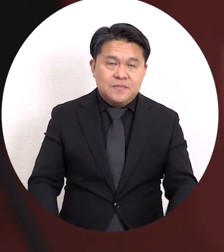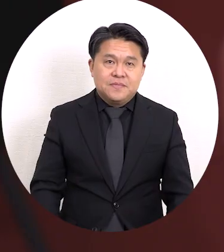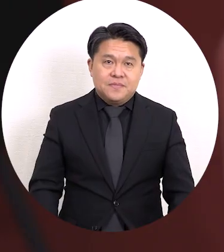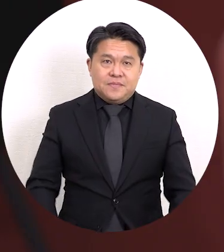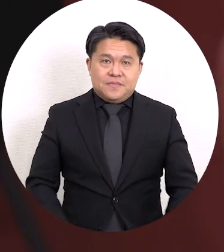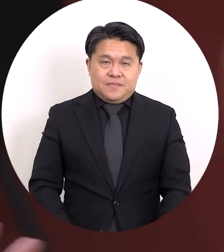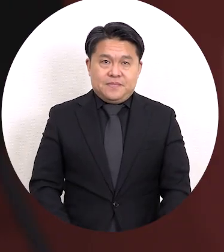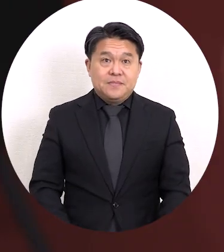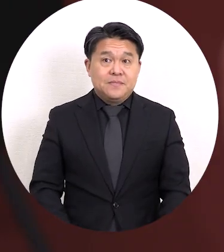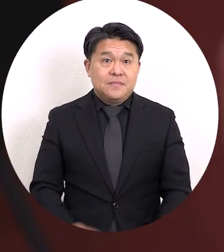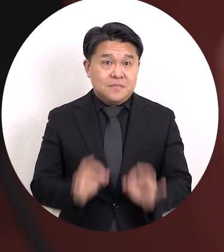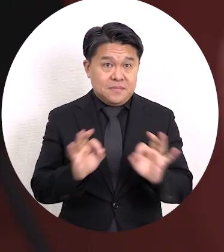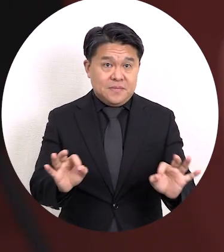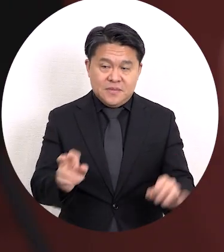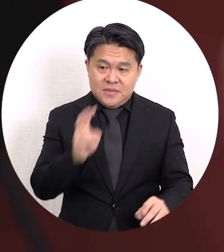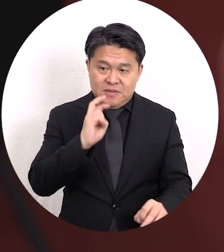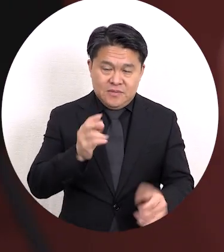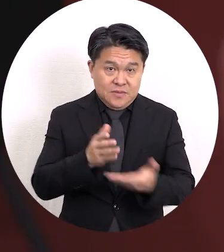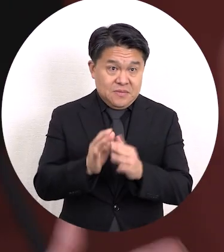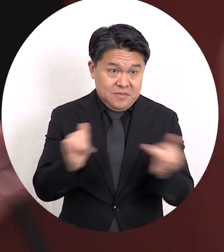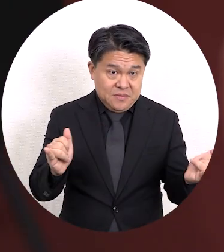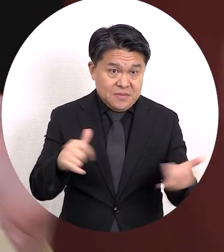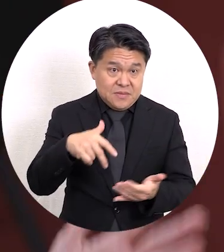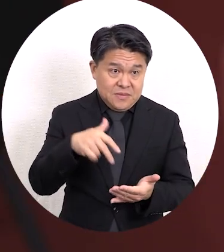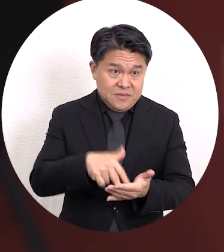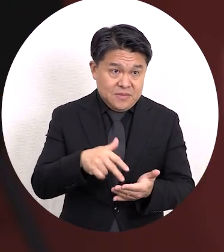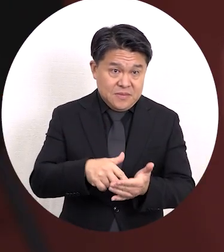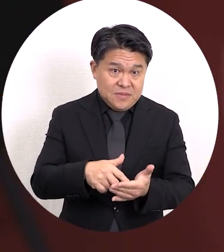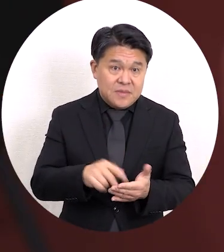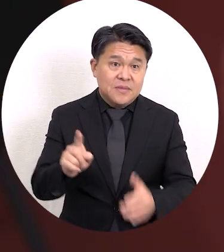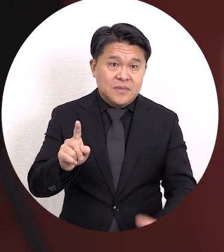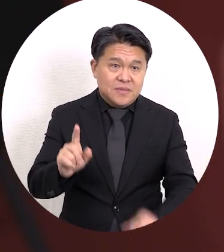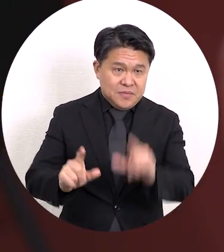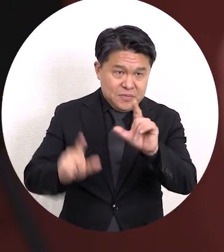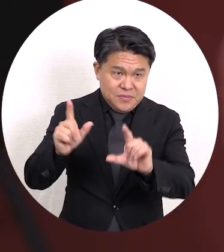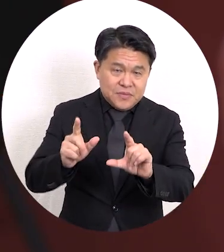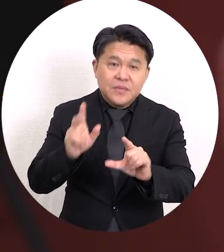as music scholars describe it, is that animals like birds and whales sing in contours,